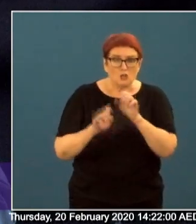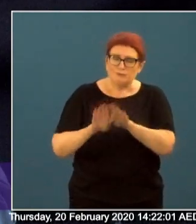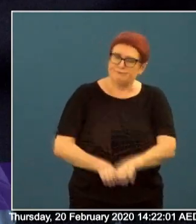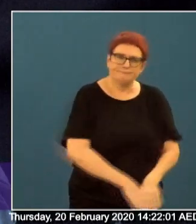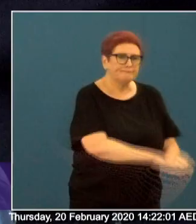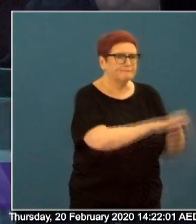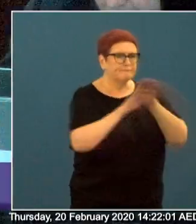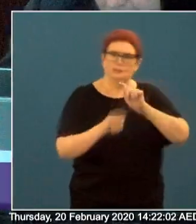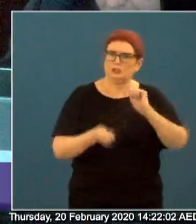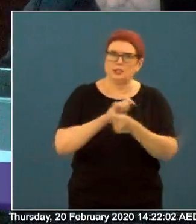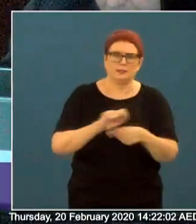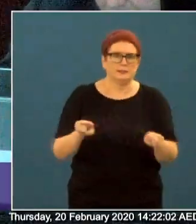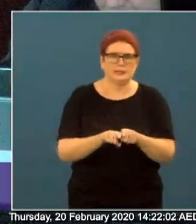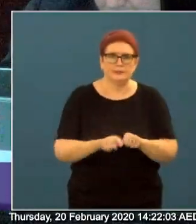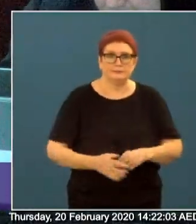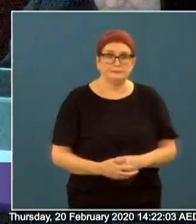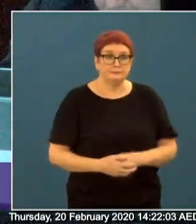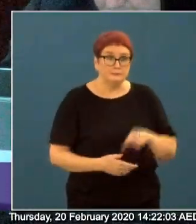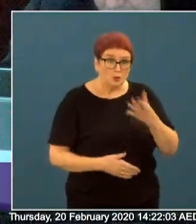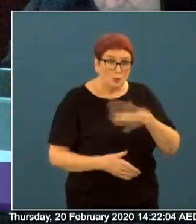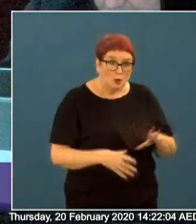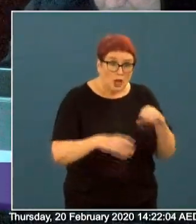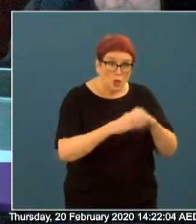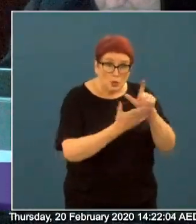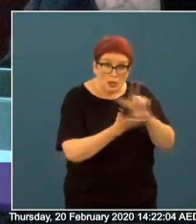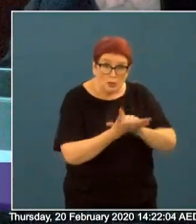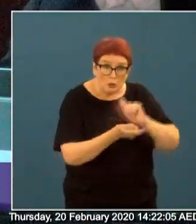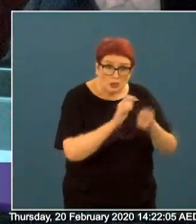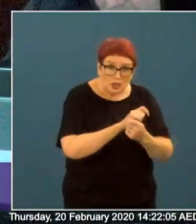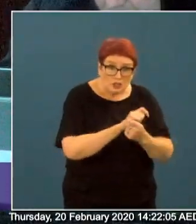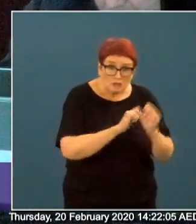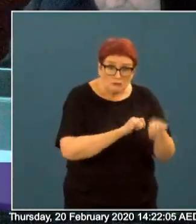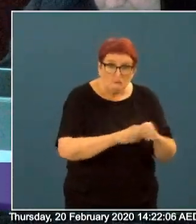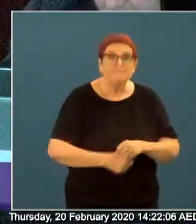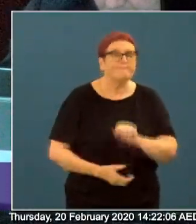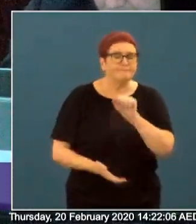You want them to be a mandated requirement for health practitioners and services? That's right.